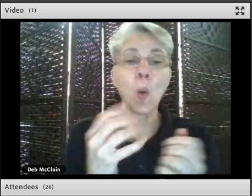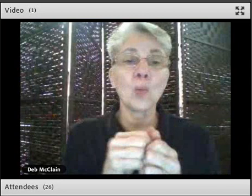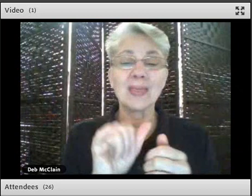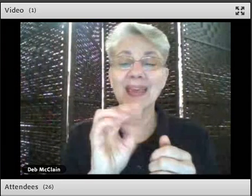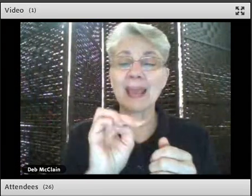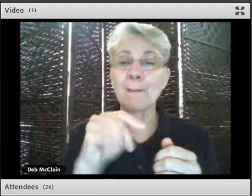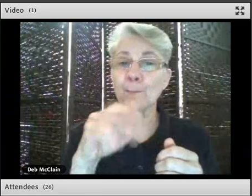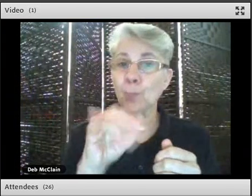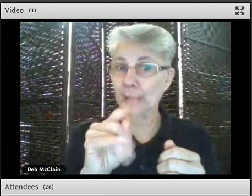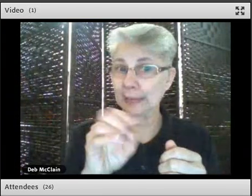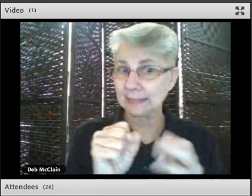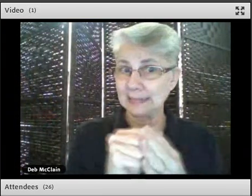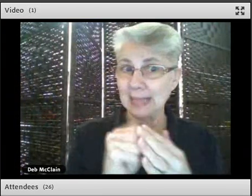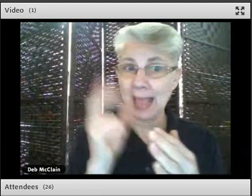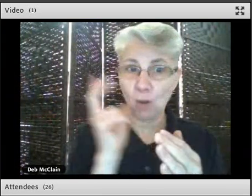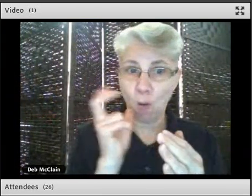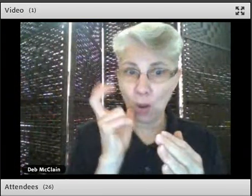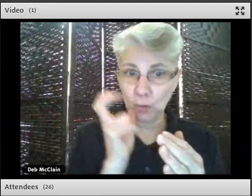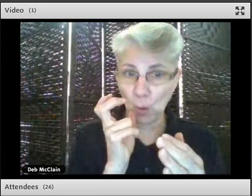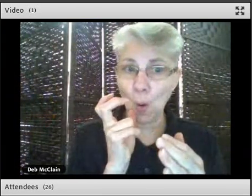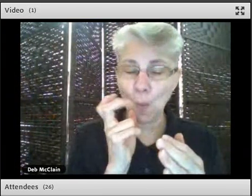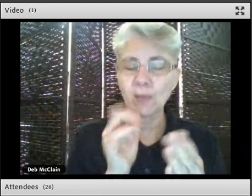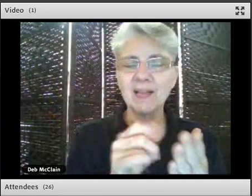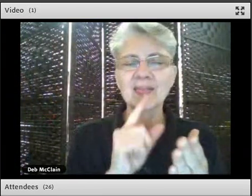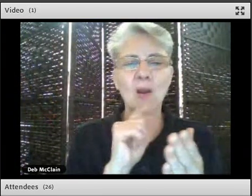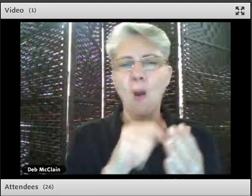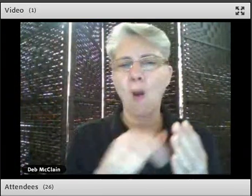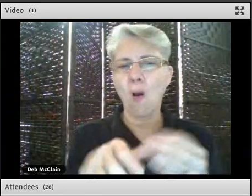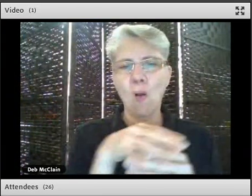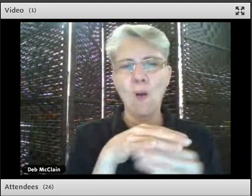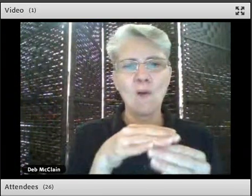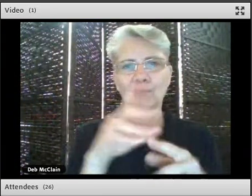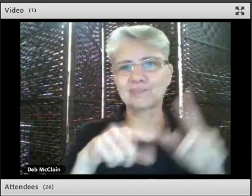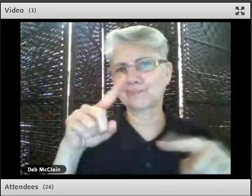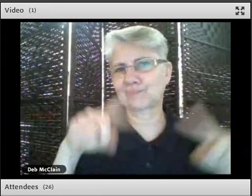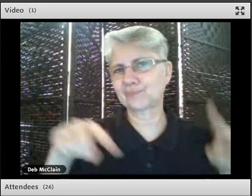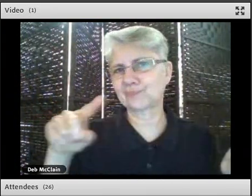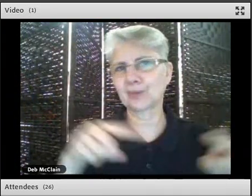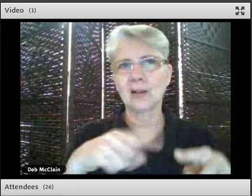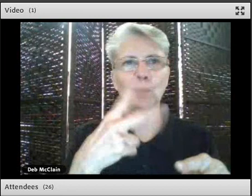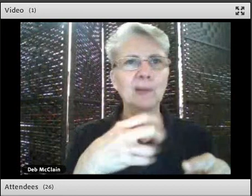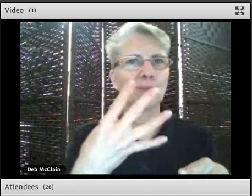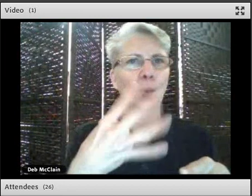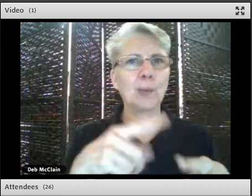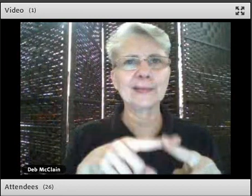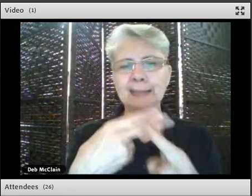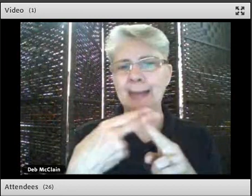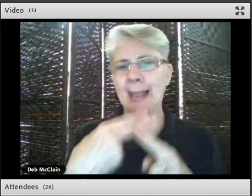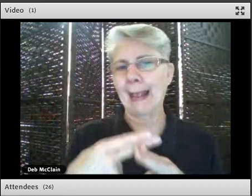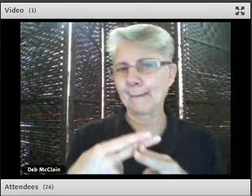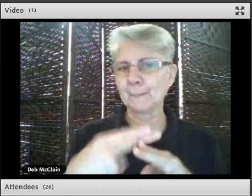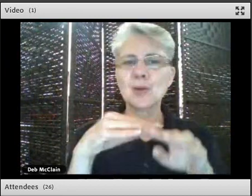You'll find three or four different names on these sources of information,